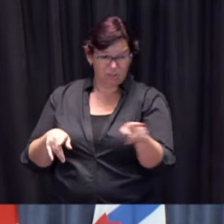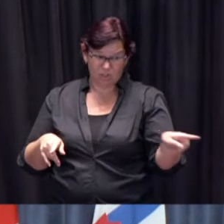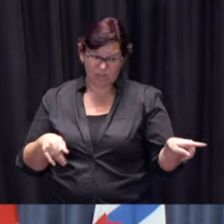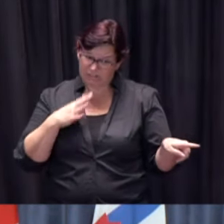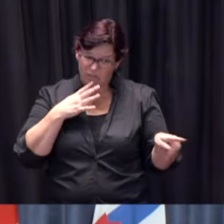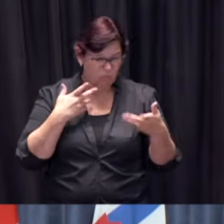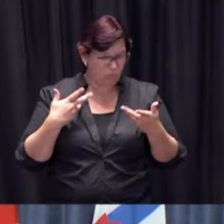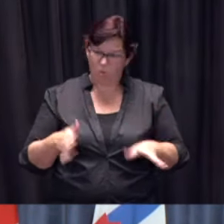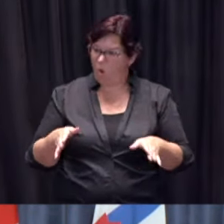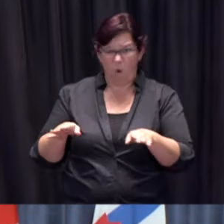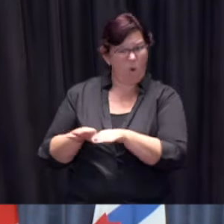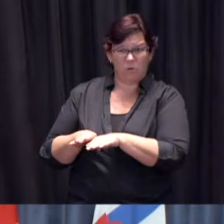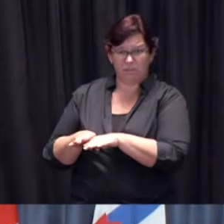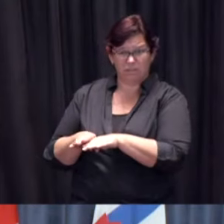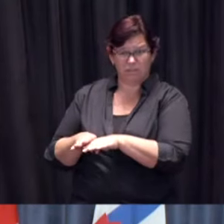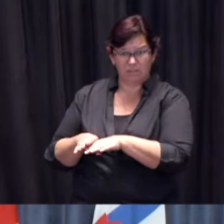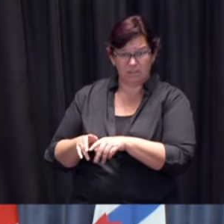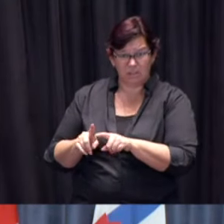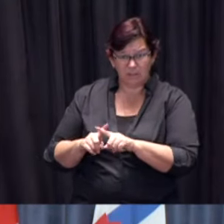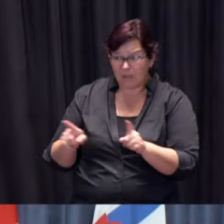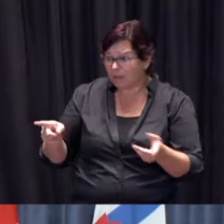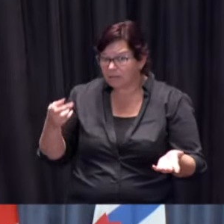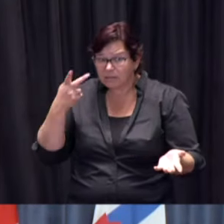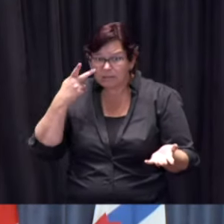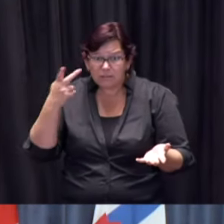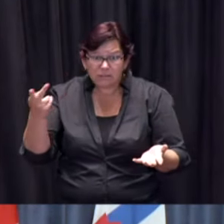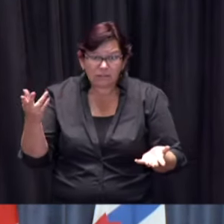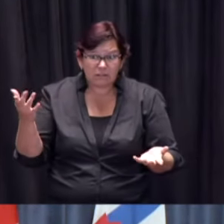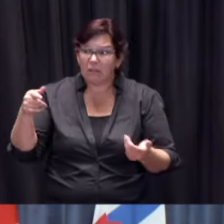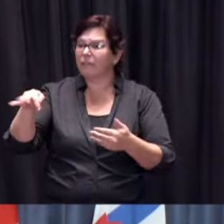crowds again at beaches this week and this weekend how much